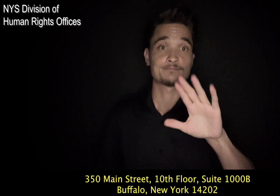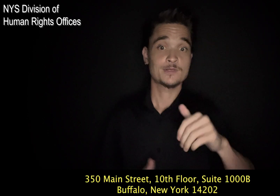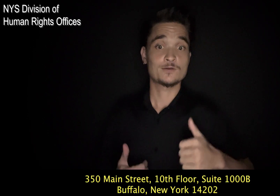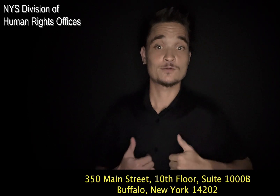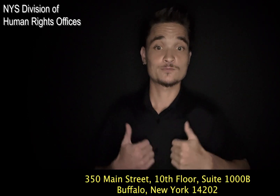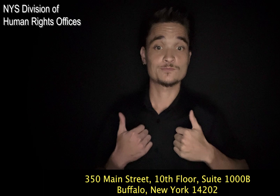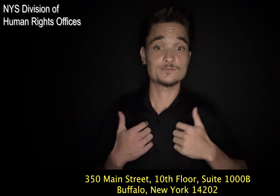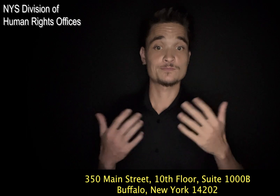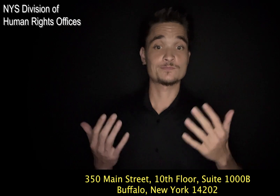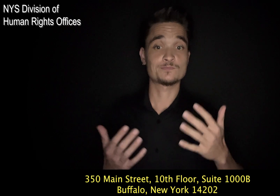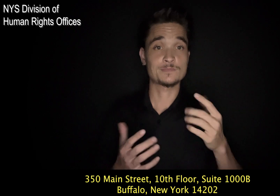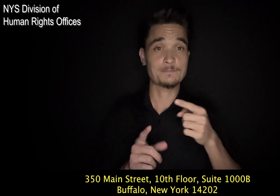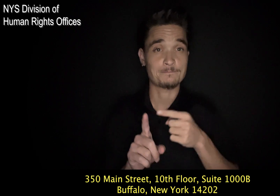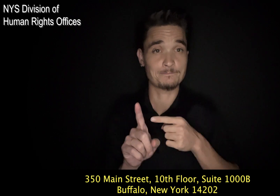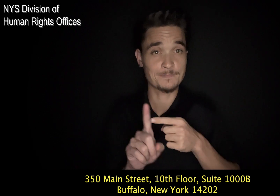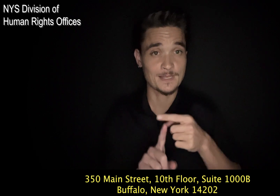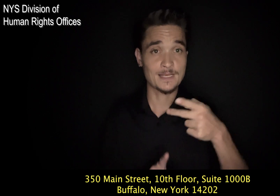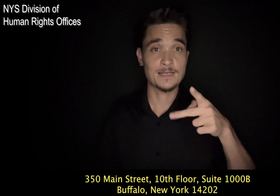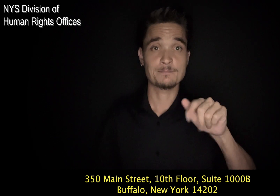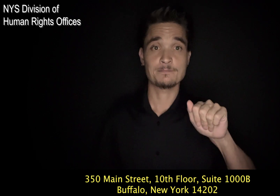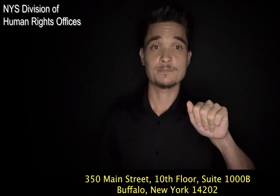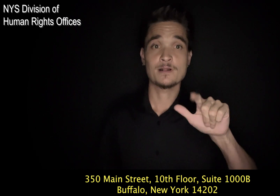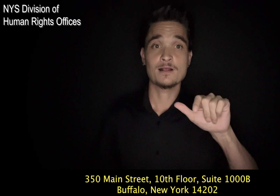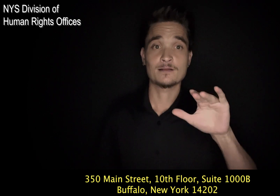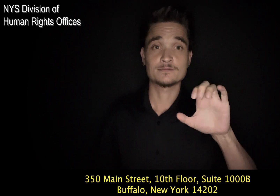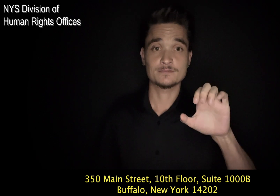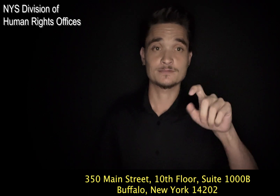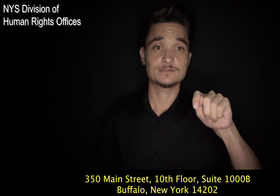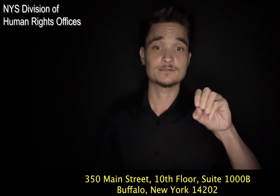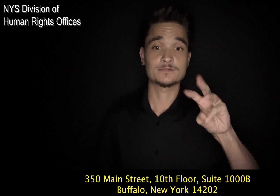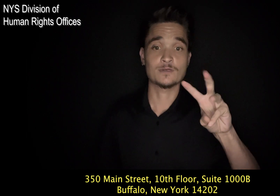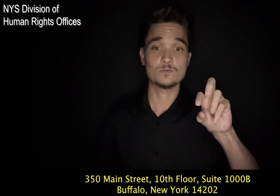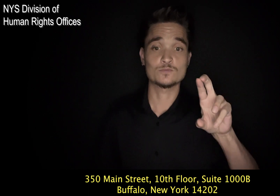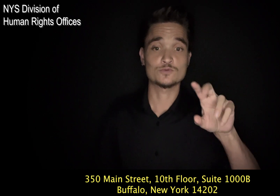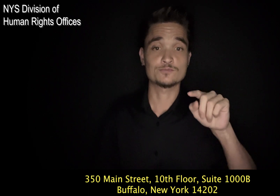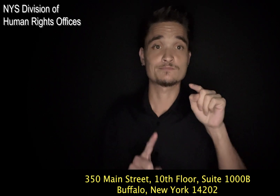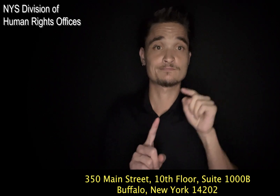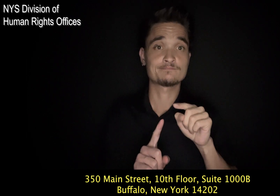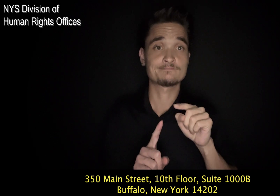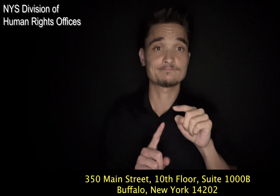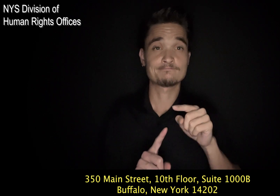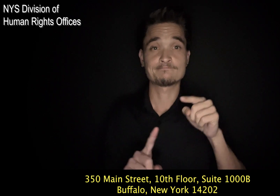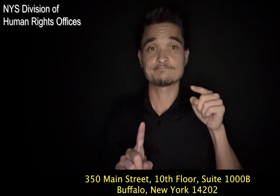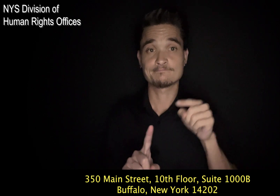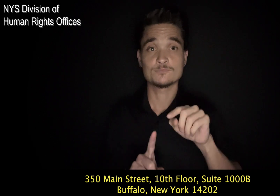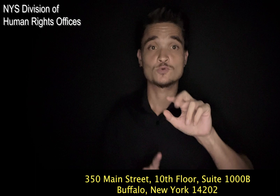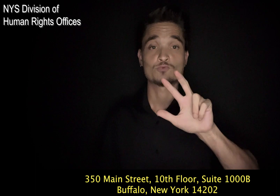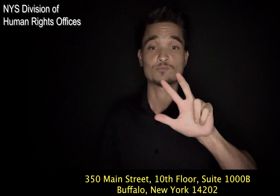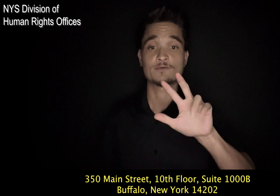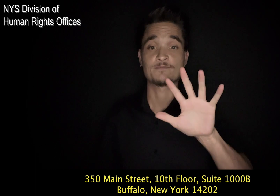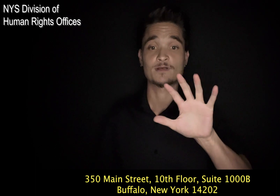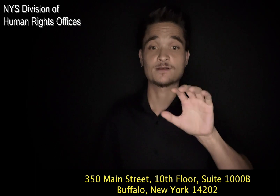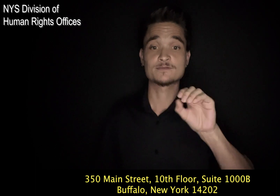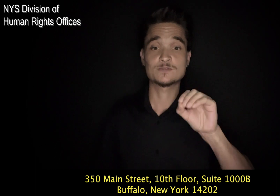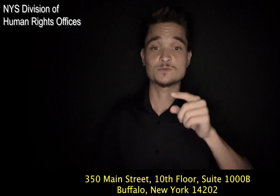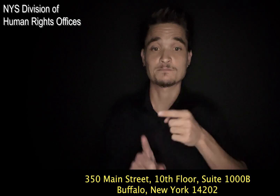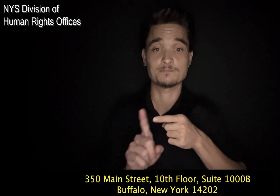350 Main Street, 10th Floor, Suite 1000B Buffalo, New York 14202